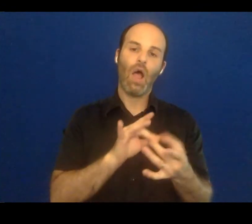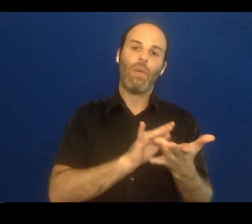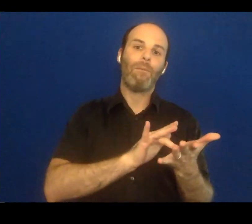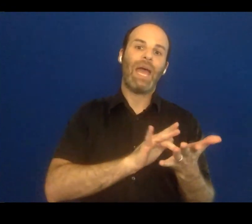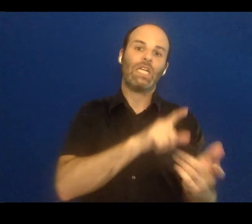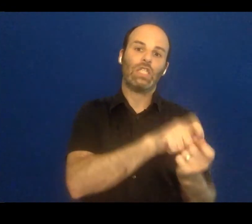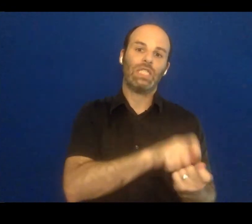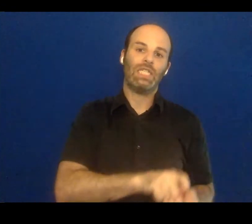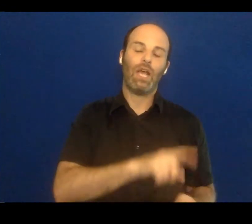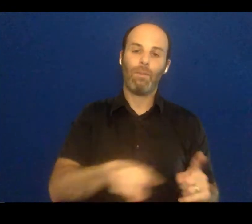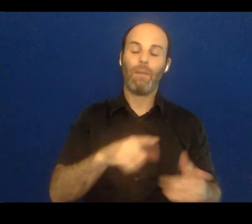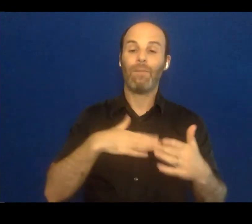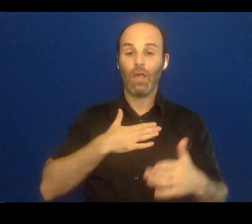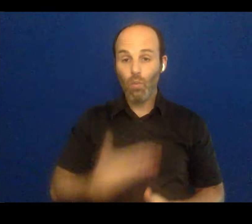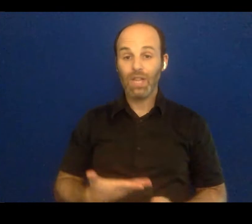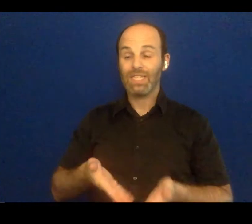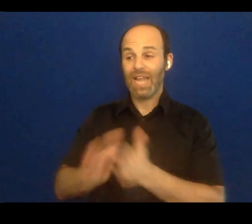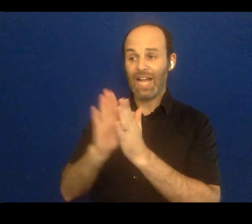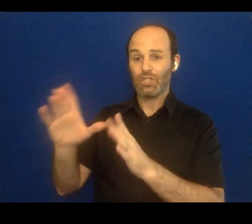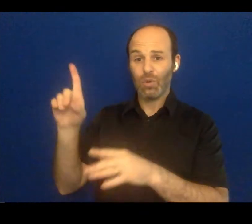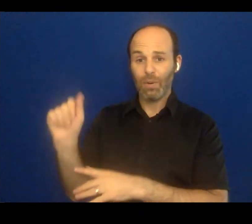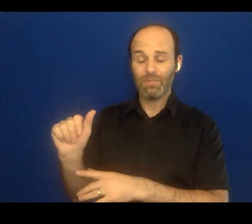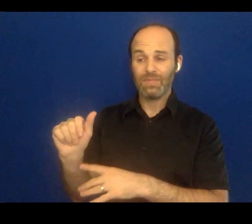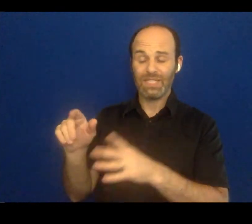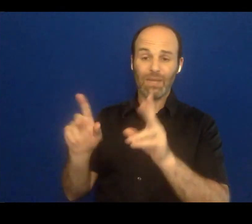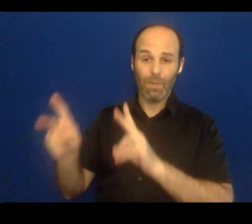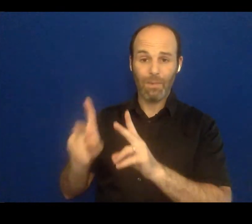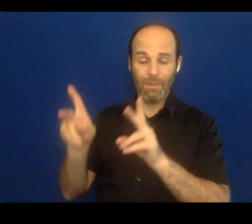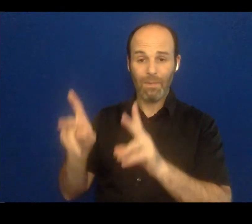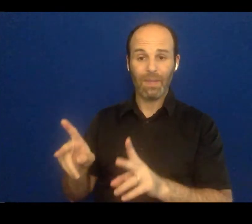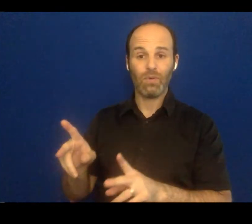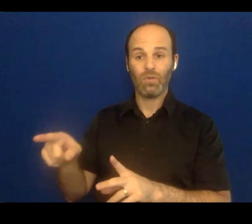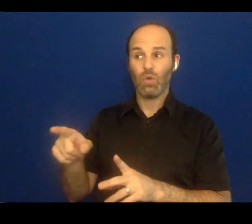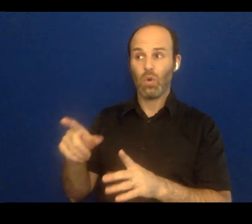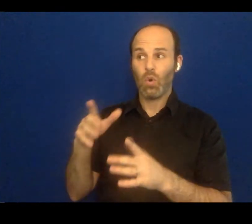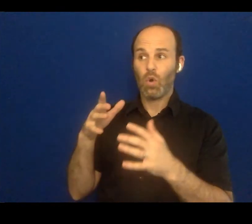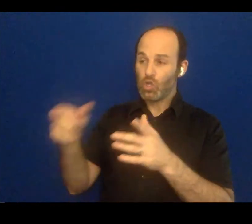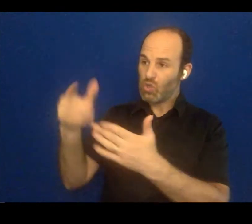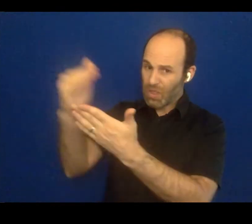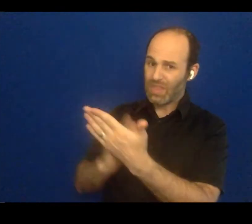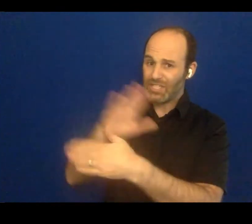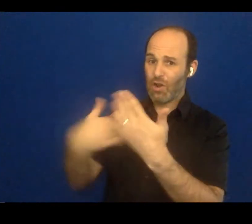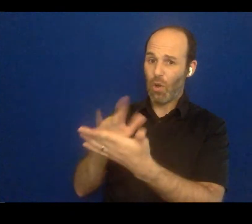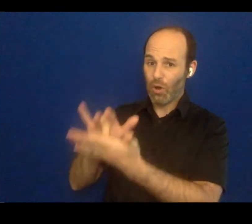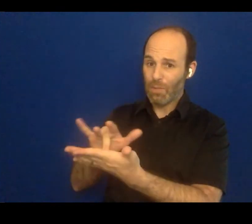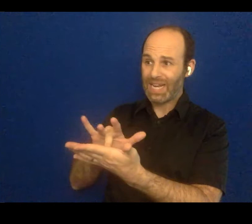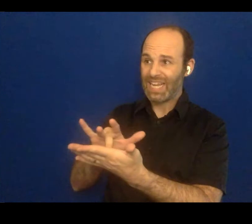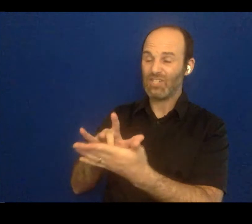AND BE WILLING TO ASK YOUR PATIENT, WOW, YOU KNOW, YOU HAVE A LIST OF MEDICATIONS AND HOW